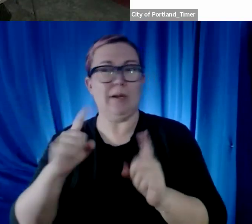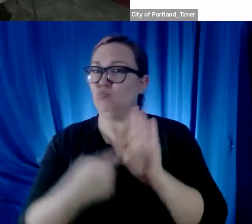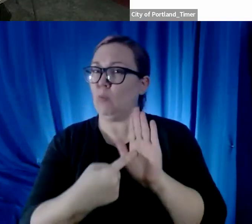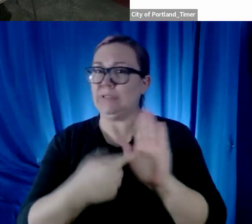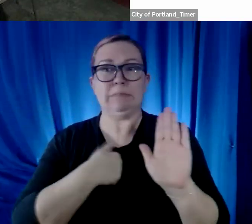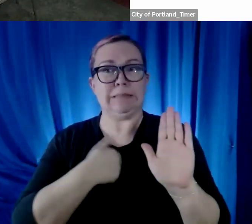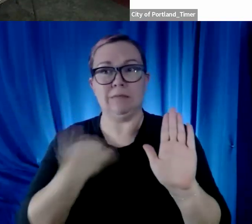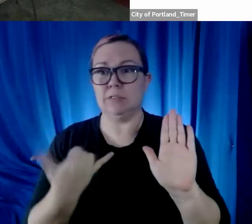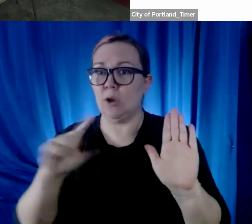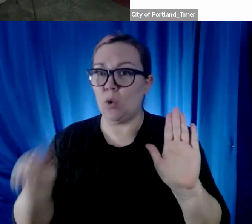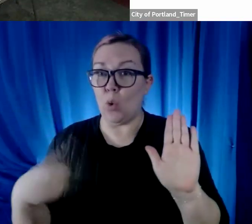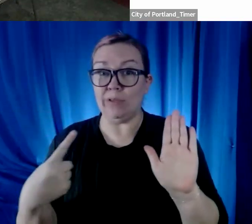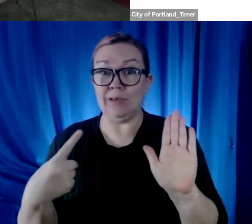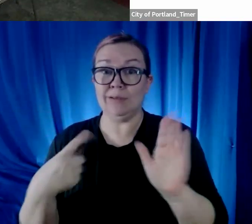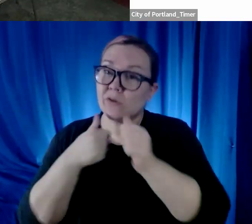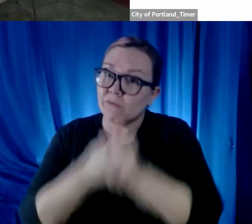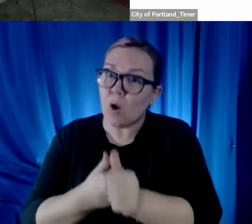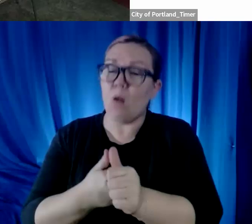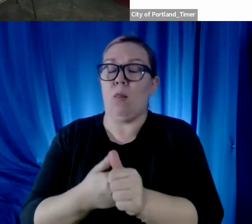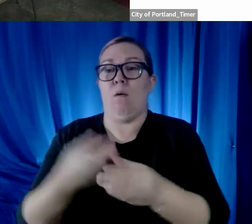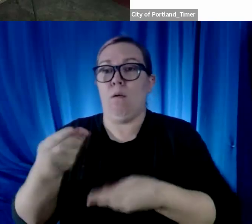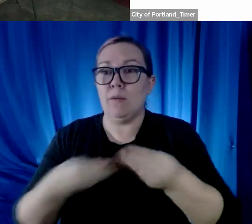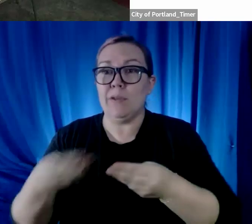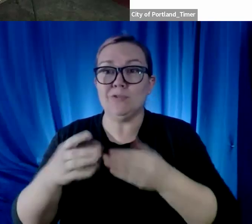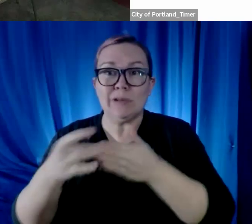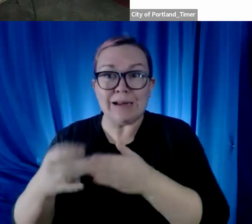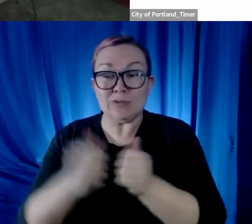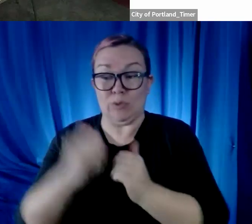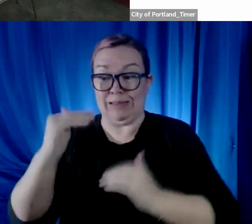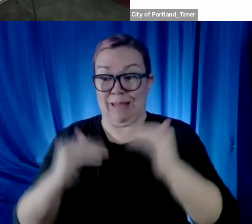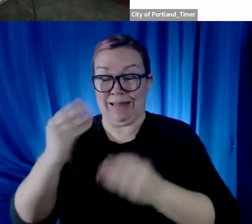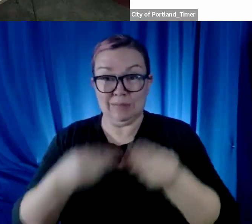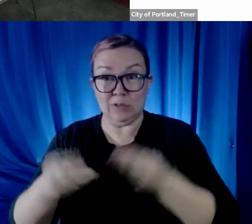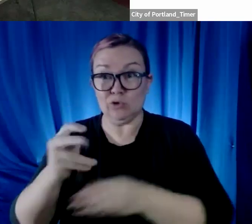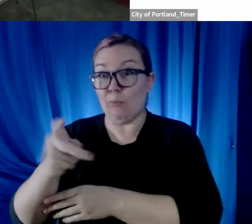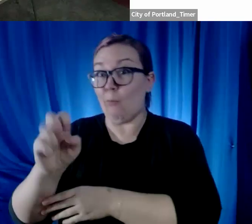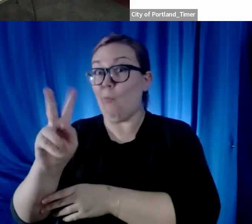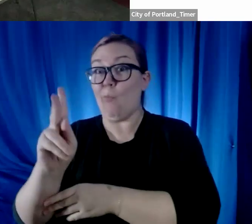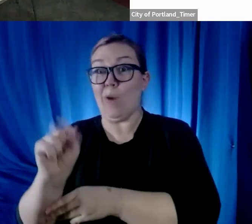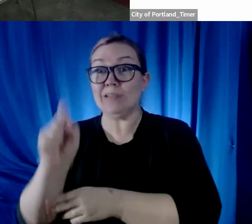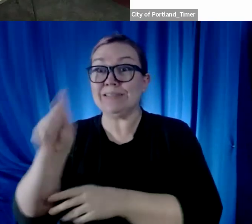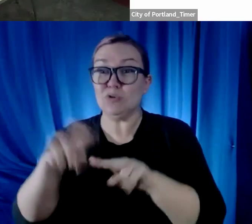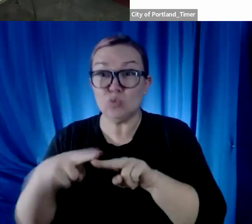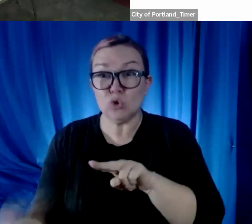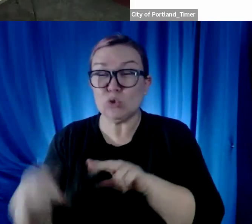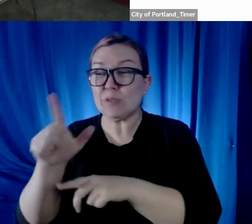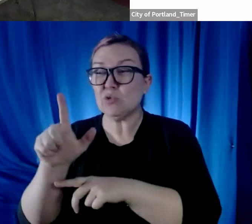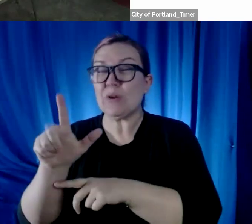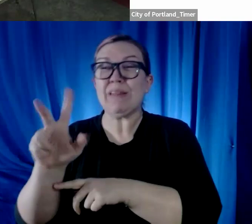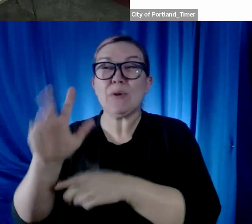To meet the mayor's budget guidance and end the next fiscal year with a balanced budget, Parks is projected to need to reduce its budget by 23 million next year.